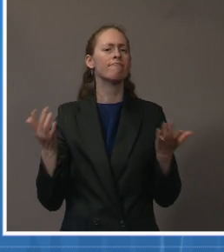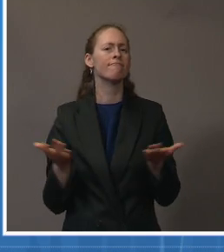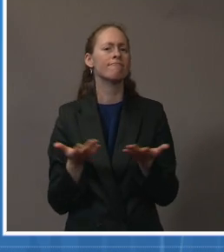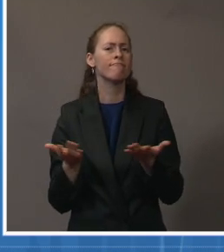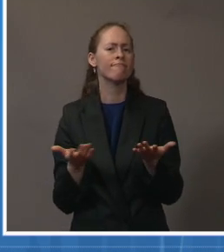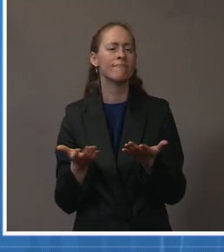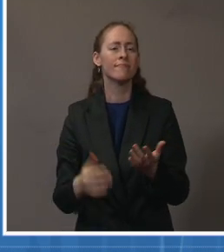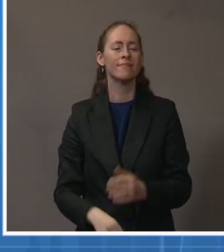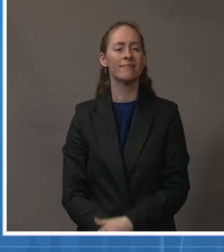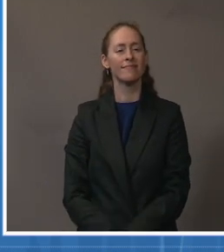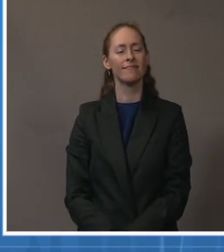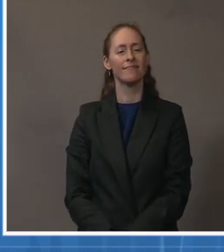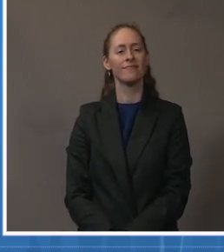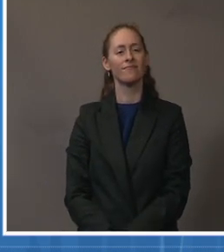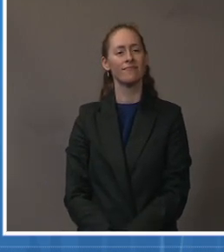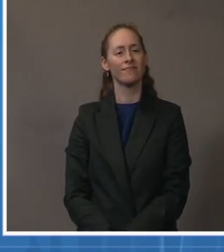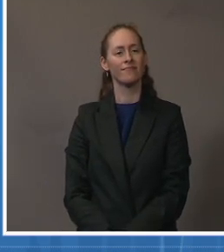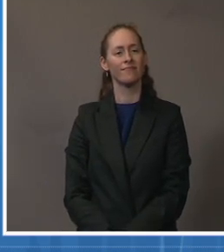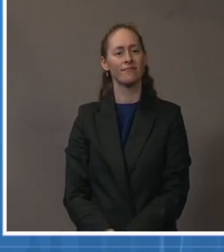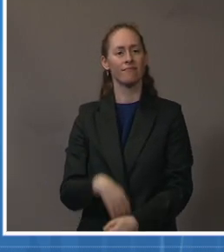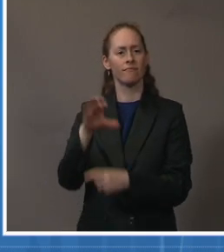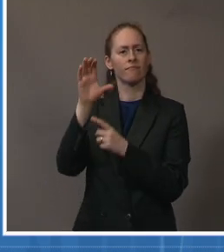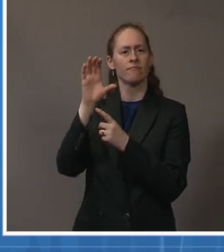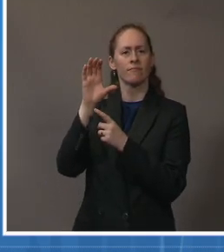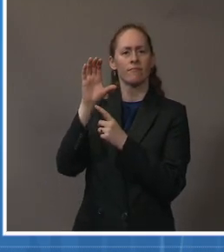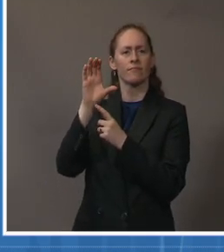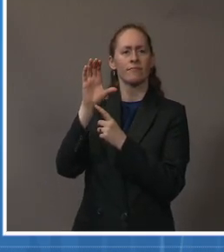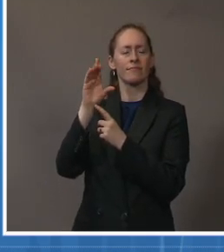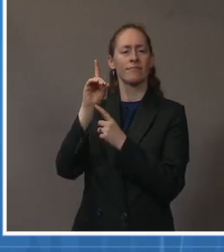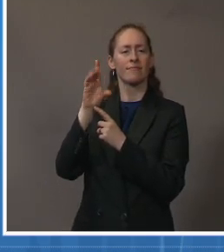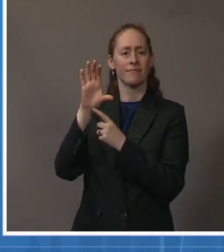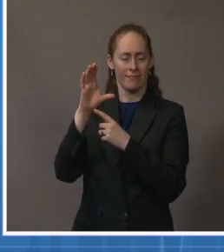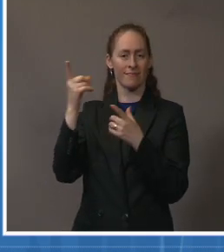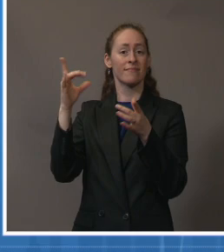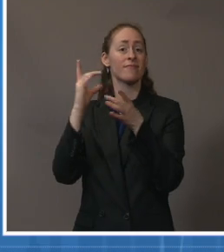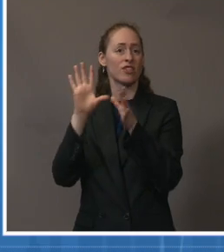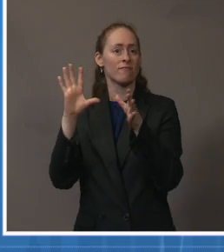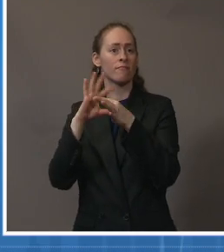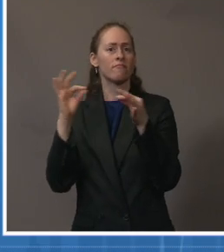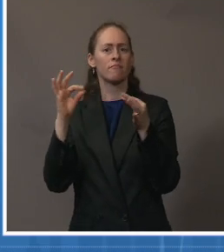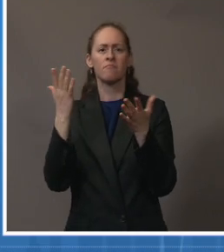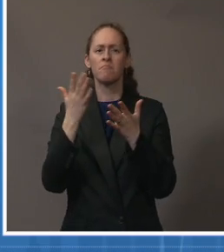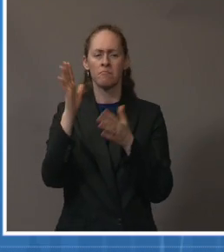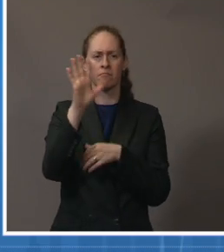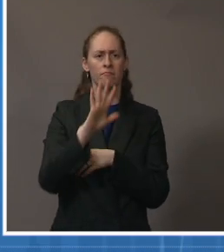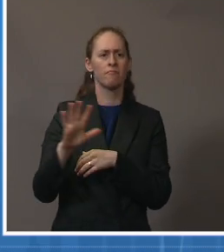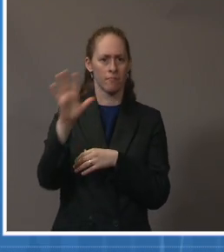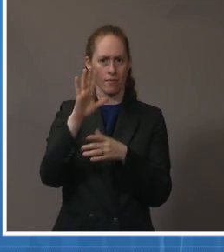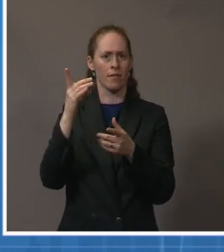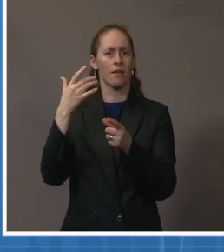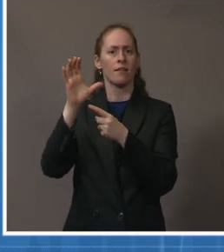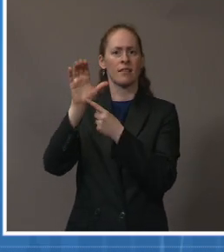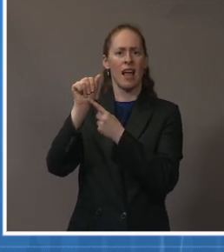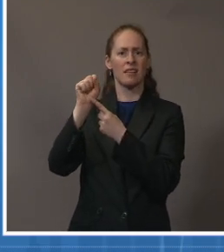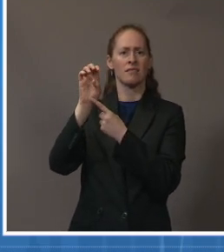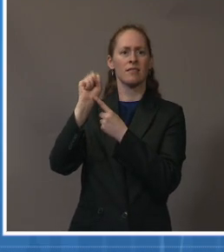9,300 new cases of COVID-19. Our seven-day average is about 15,600 cases per day.